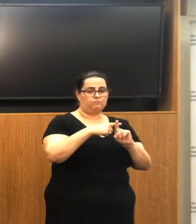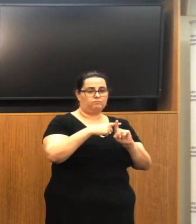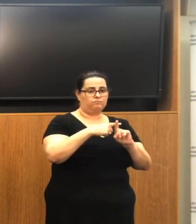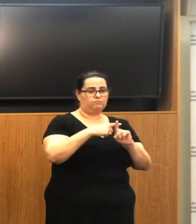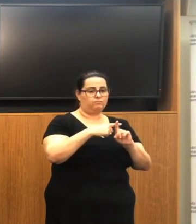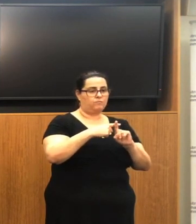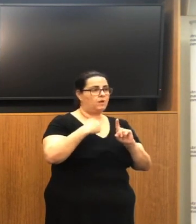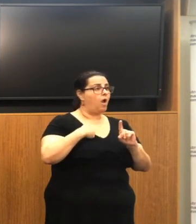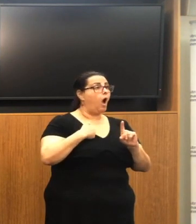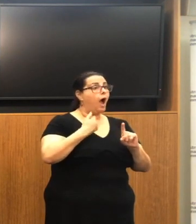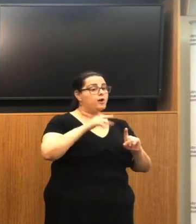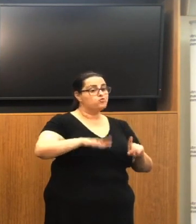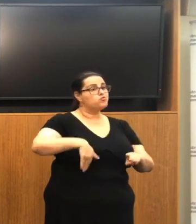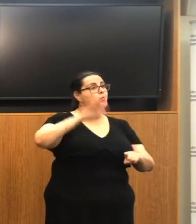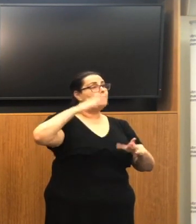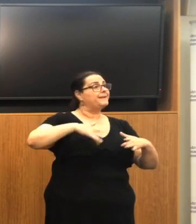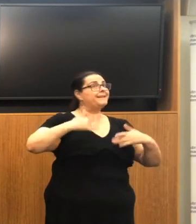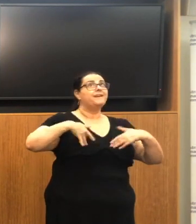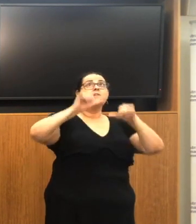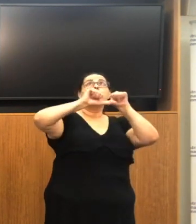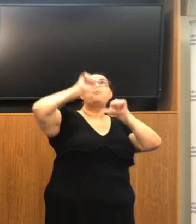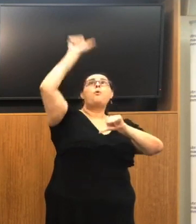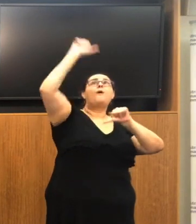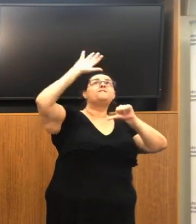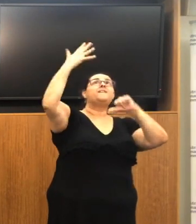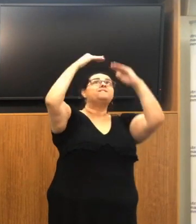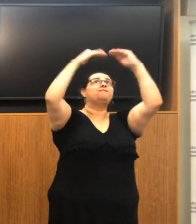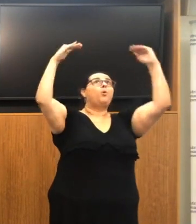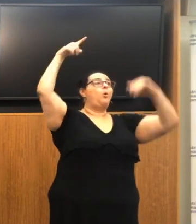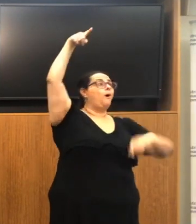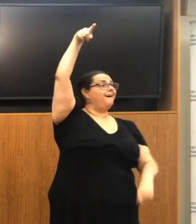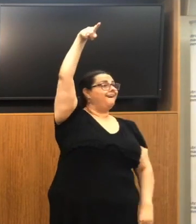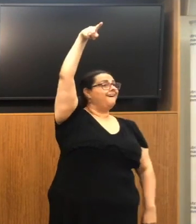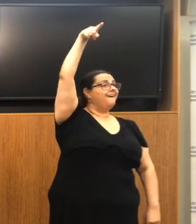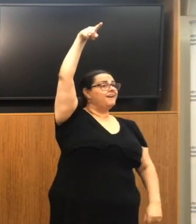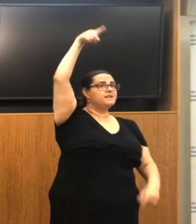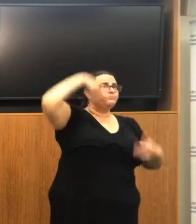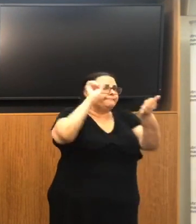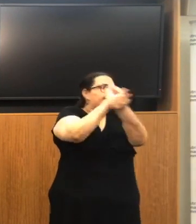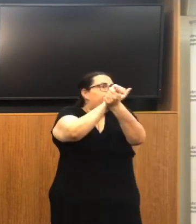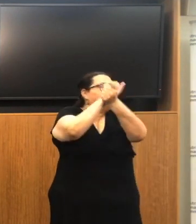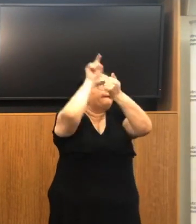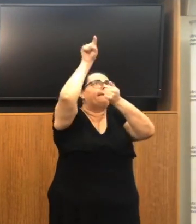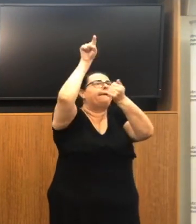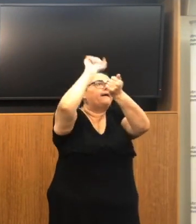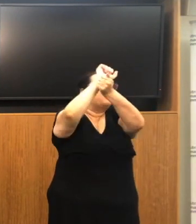floor apartment is gonna be excited about crossing Europe to get somewhere.